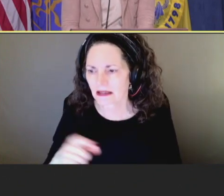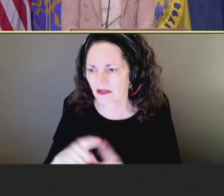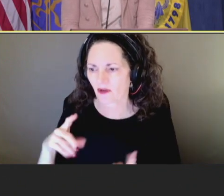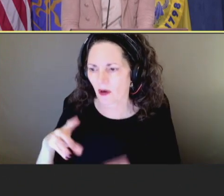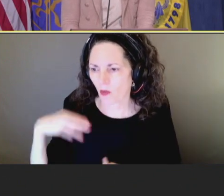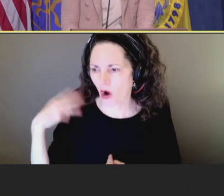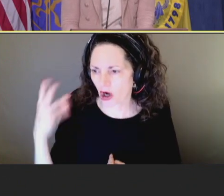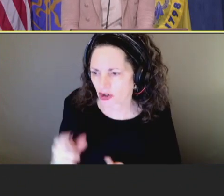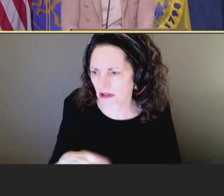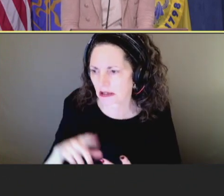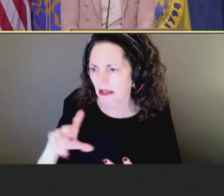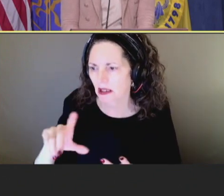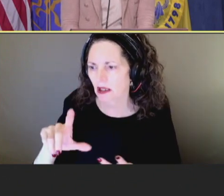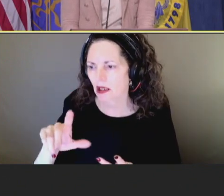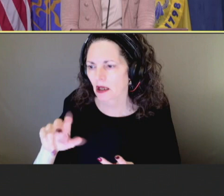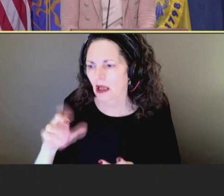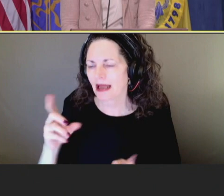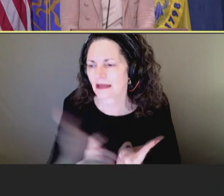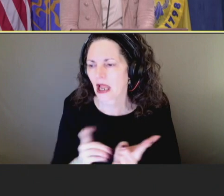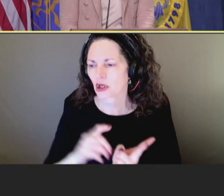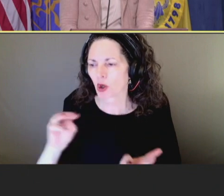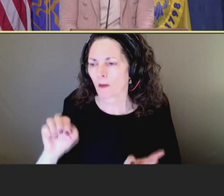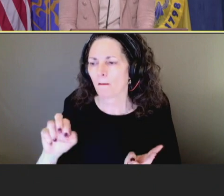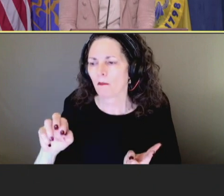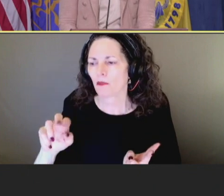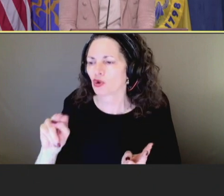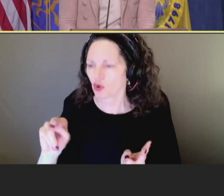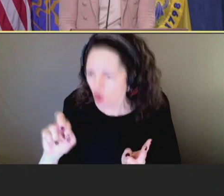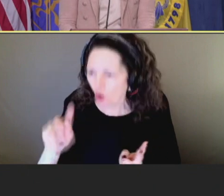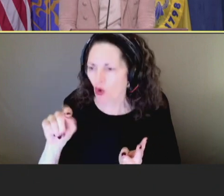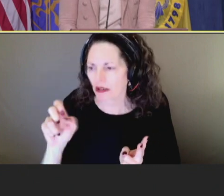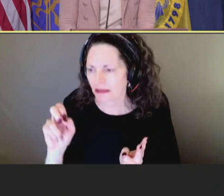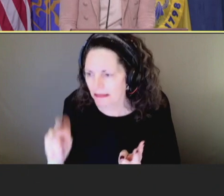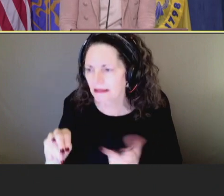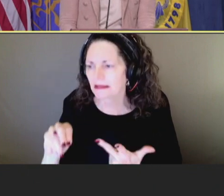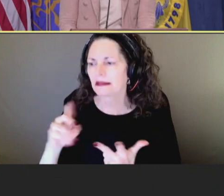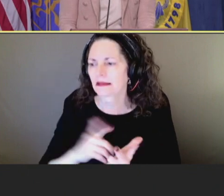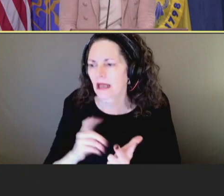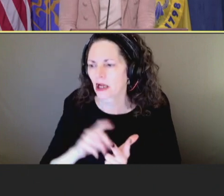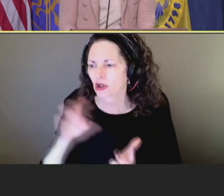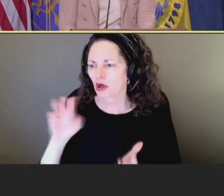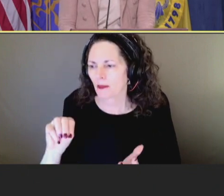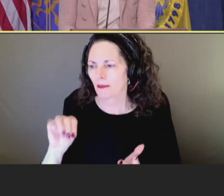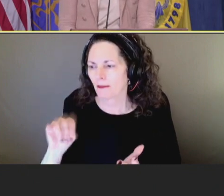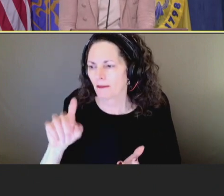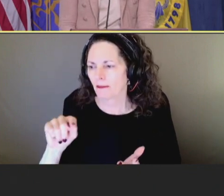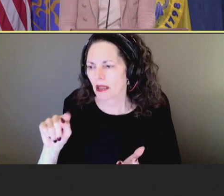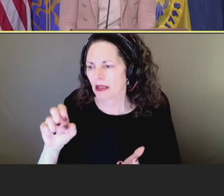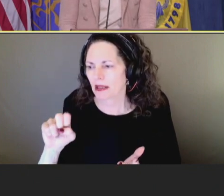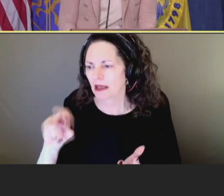Beth Mittendorf from Dana Farber, Dr. Powel Brown from MD Anderson, and Dr. Tom Budd